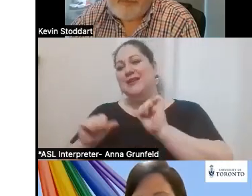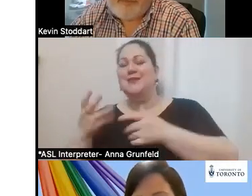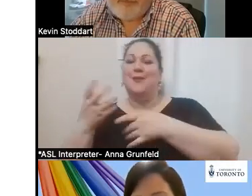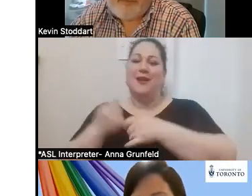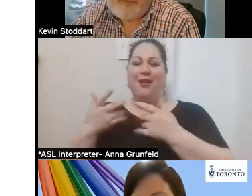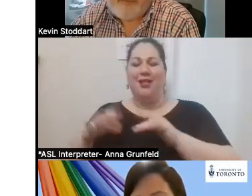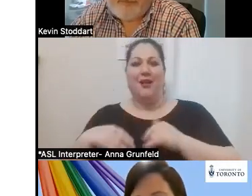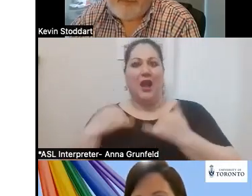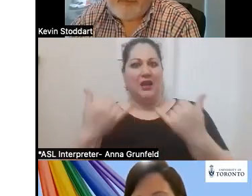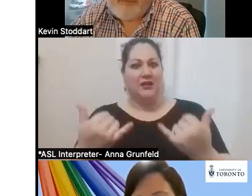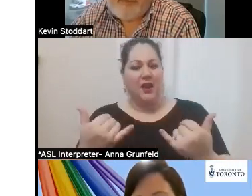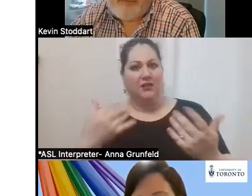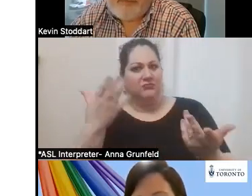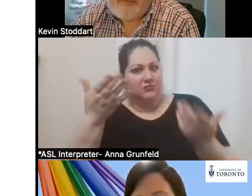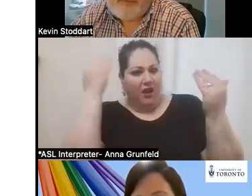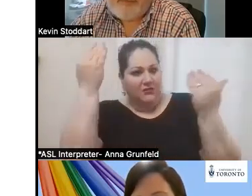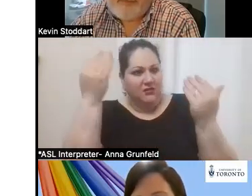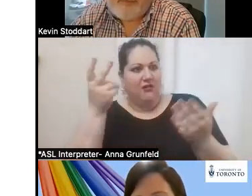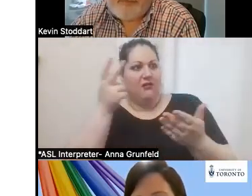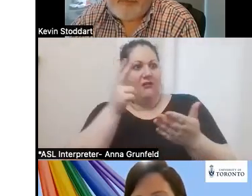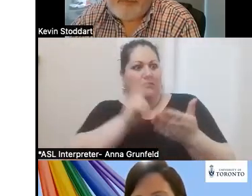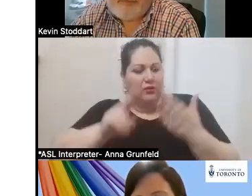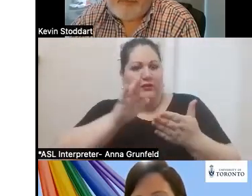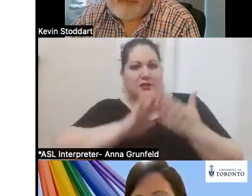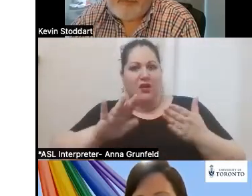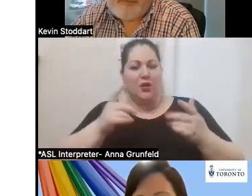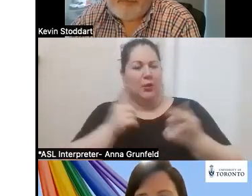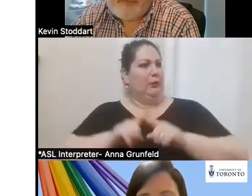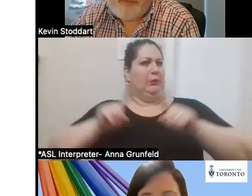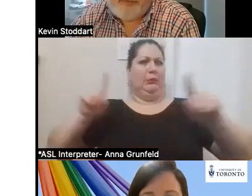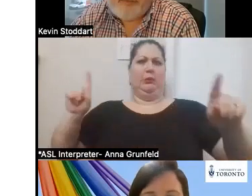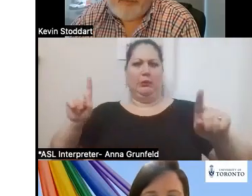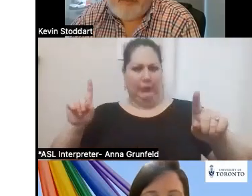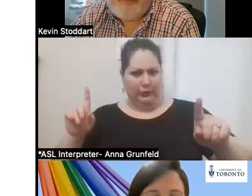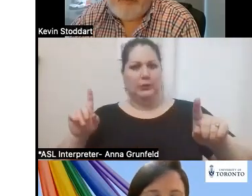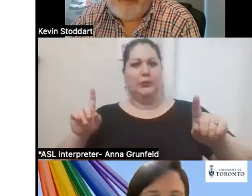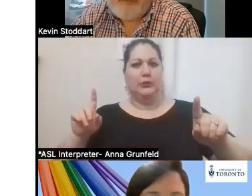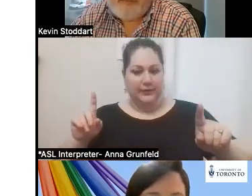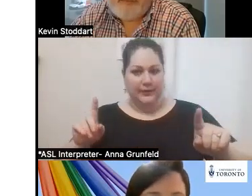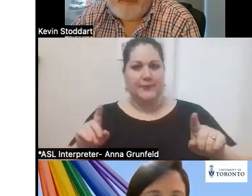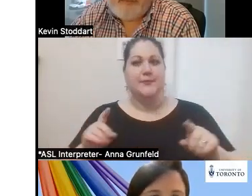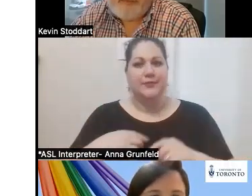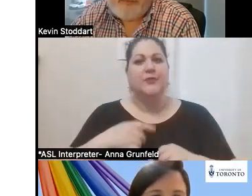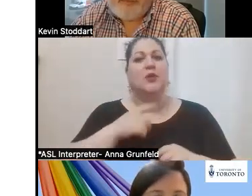programs, you know, just really getting an understanding of the students experience and